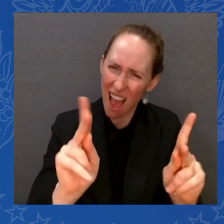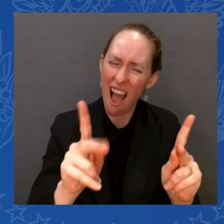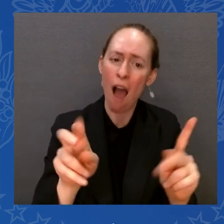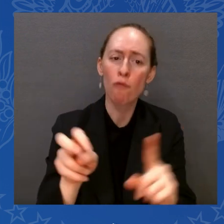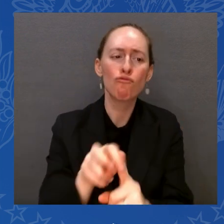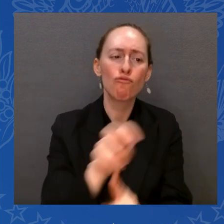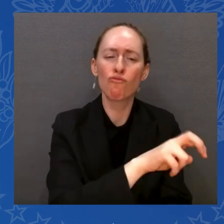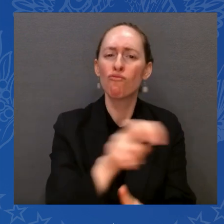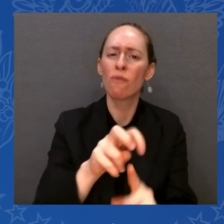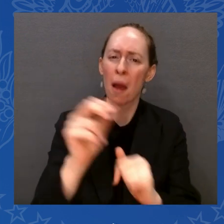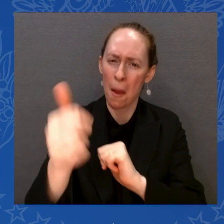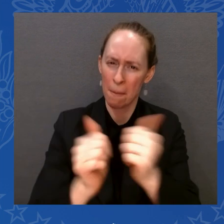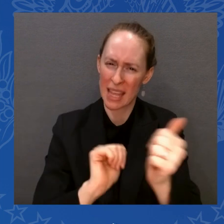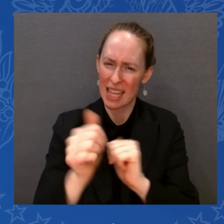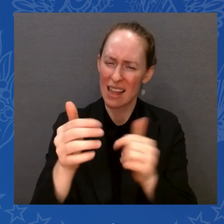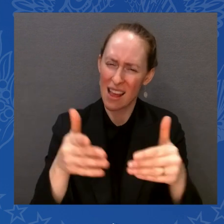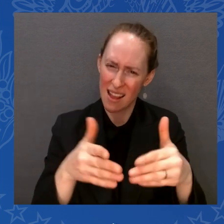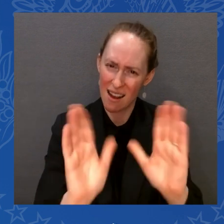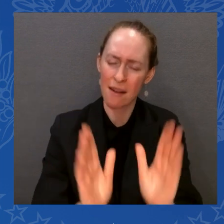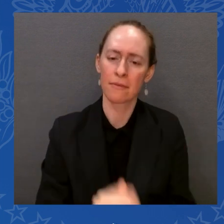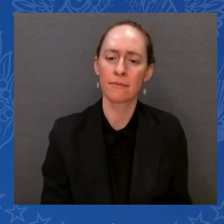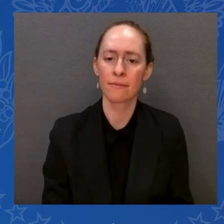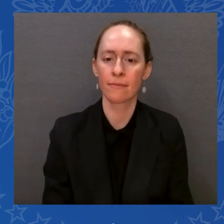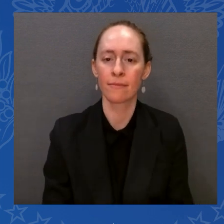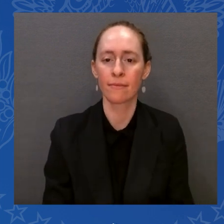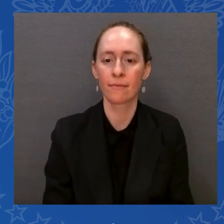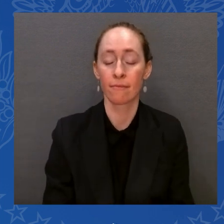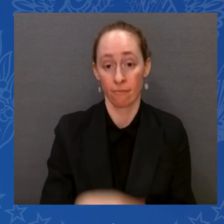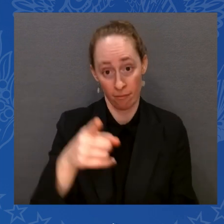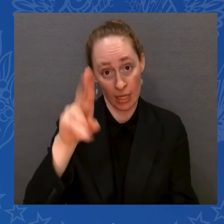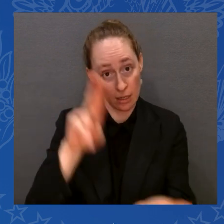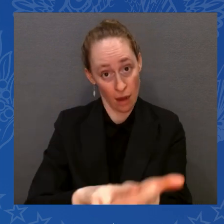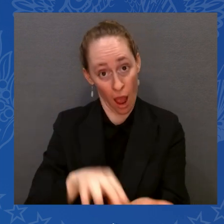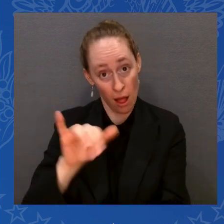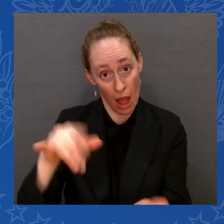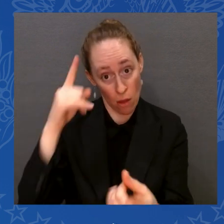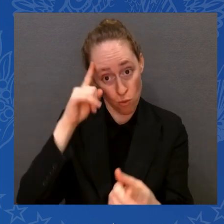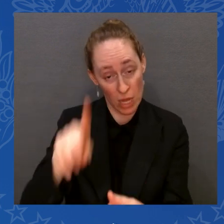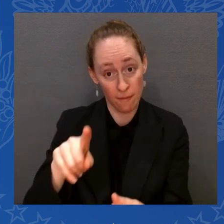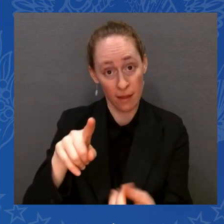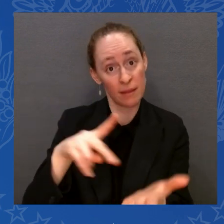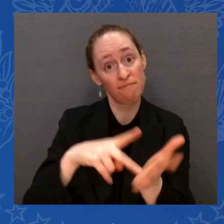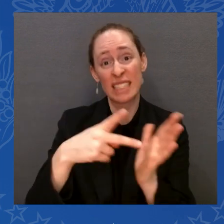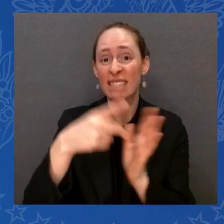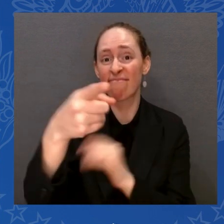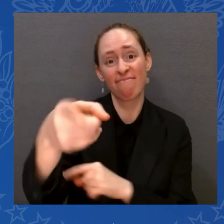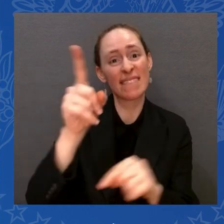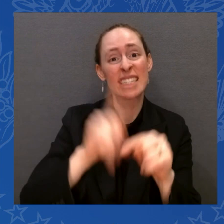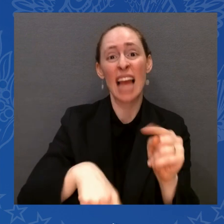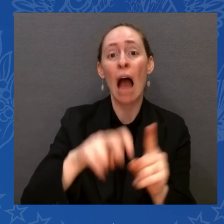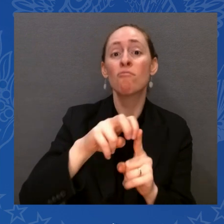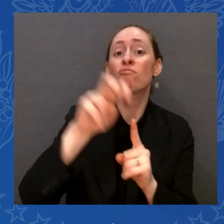that they have to sign an agreement, that they will not take a similar job in -- anywhere in the area?